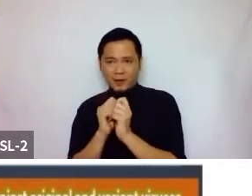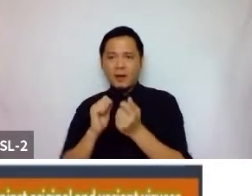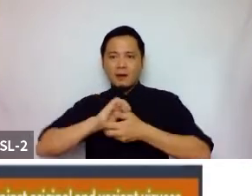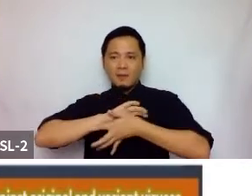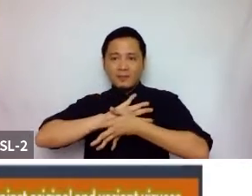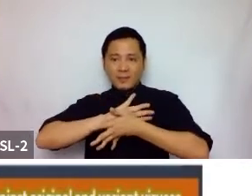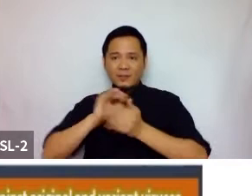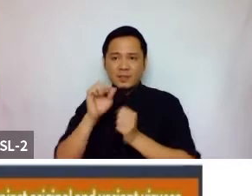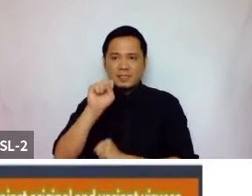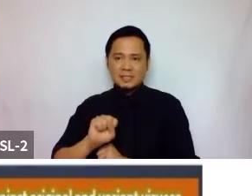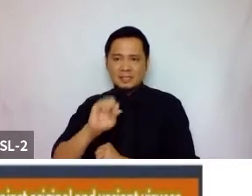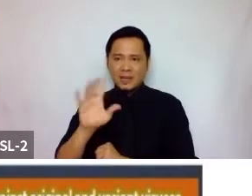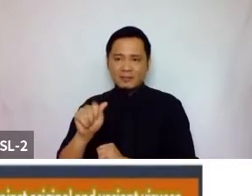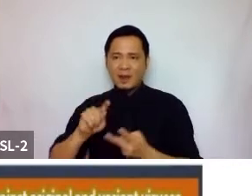So that’s what we need to understand.